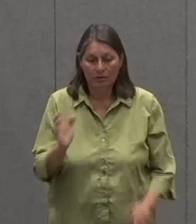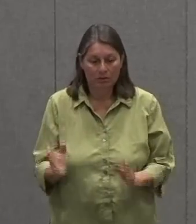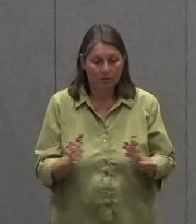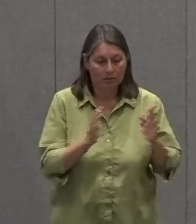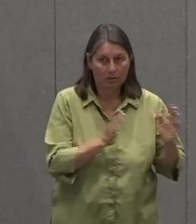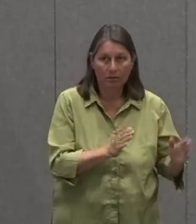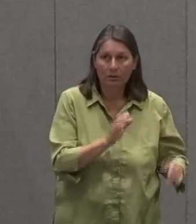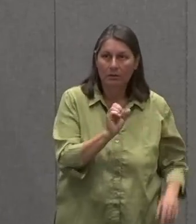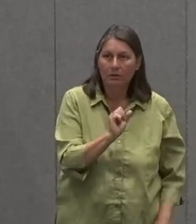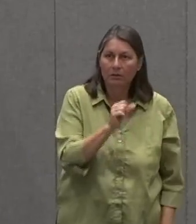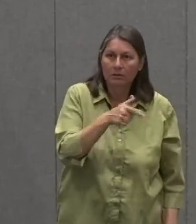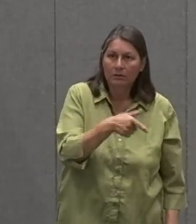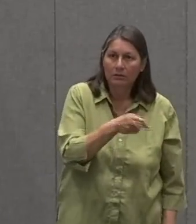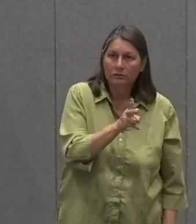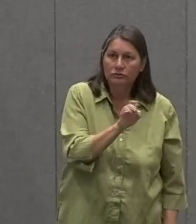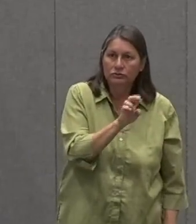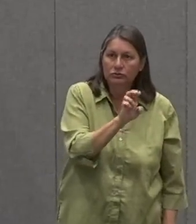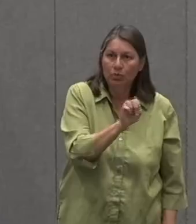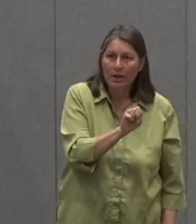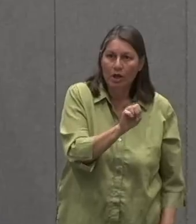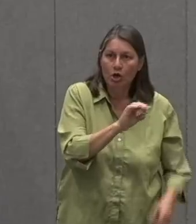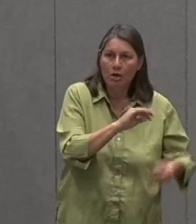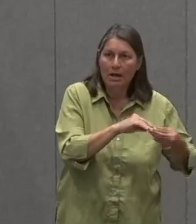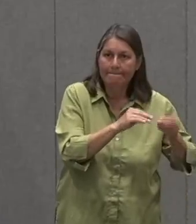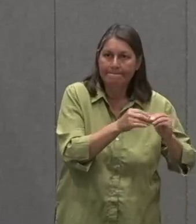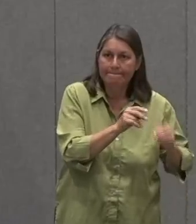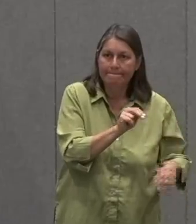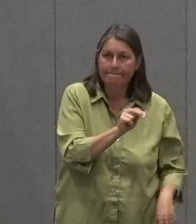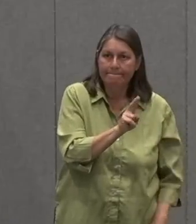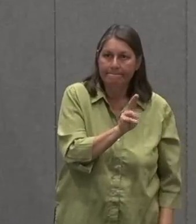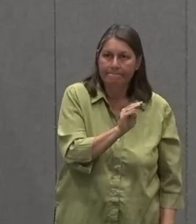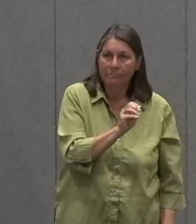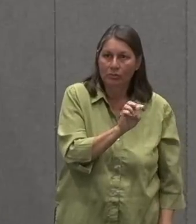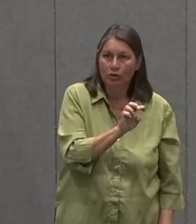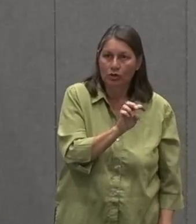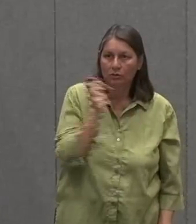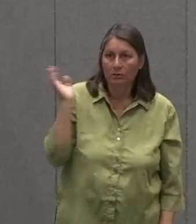Okay, we're gonna talk about each of those words,